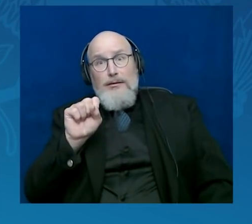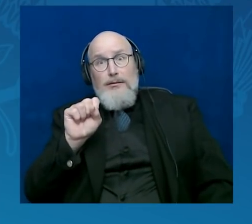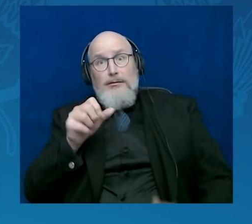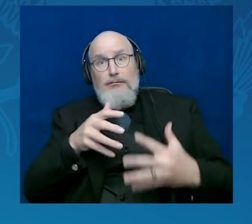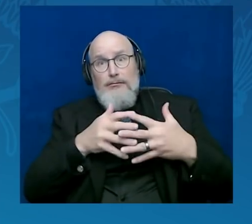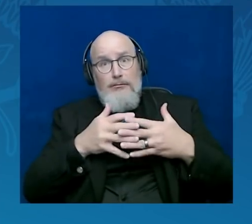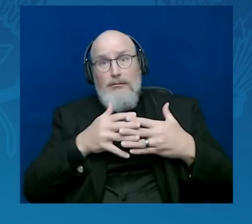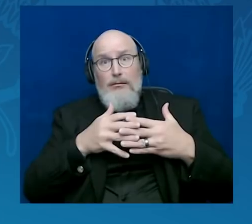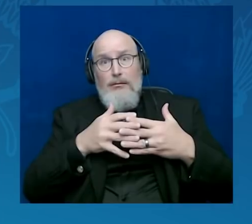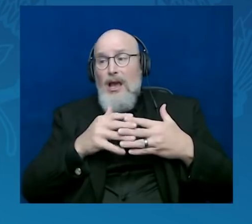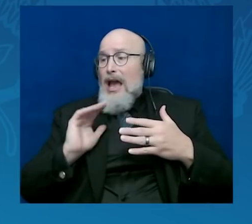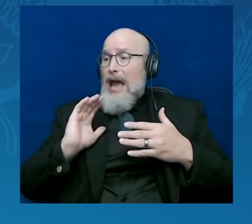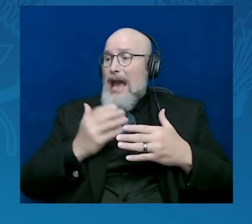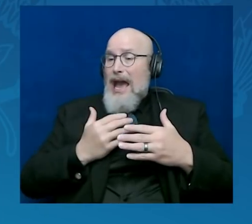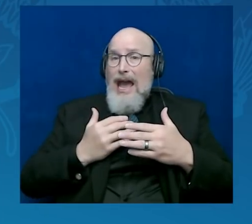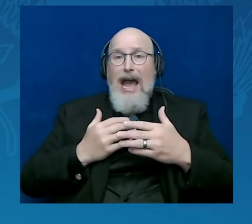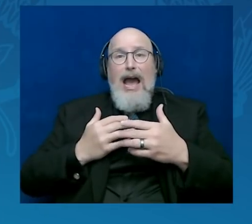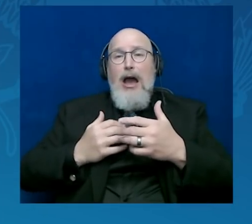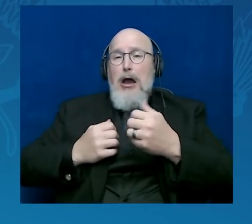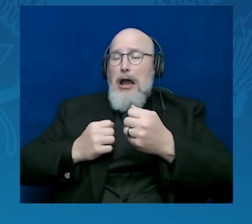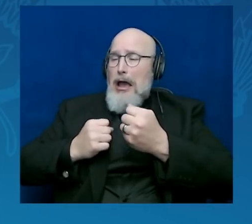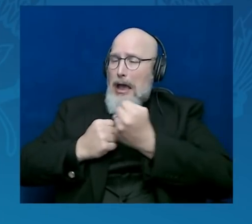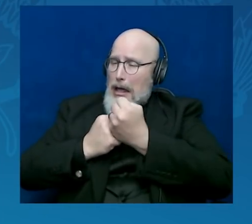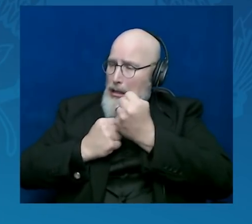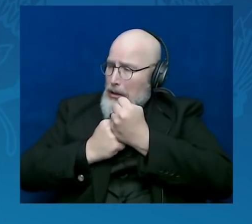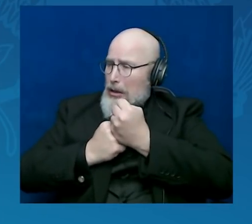together, we have achieved remarkable unity.